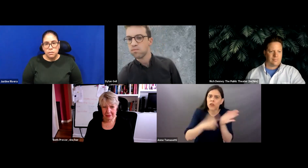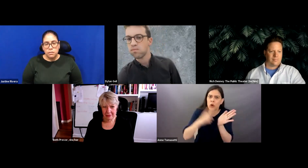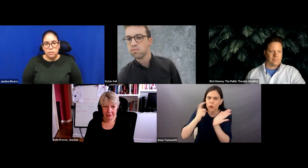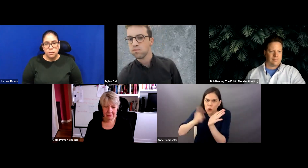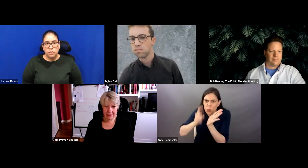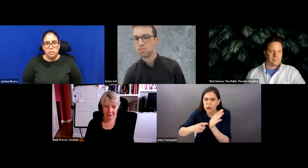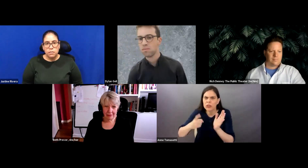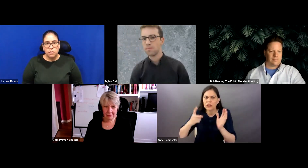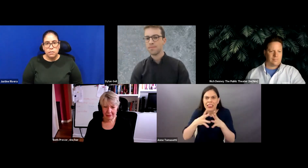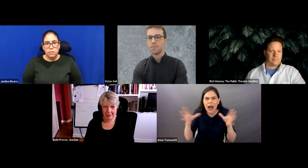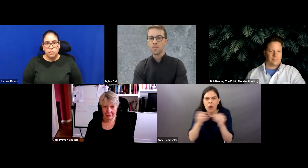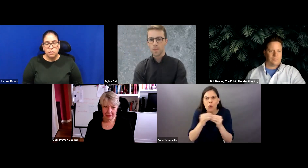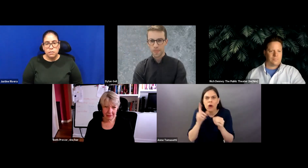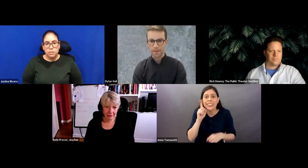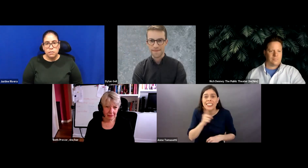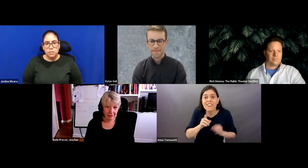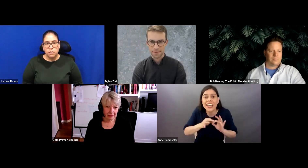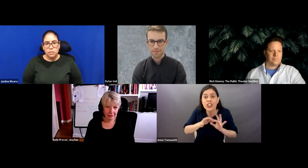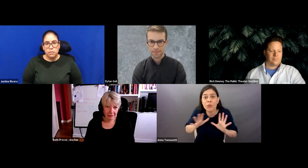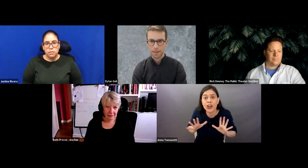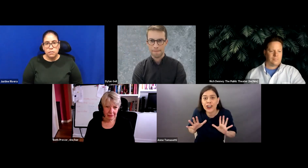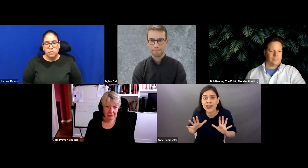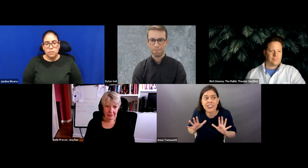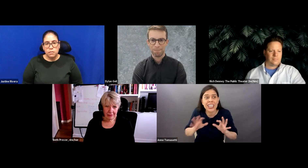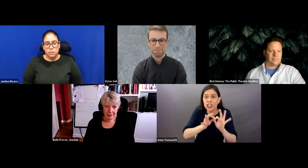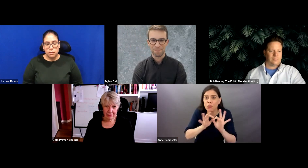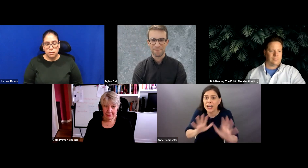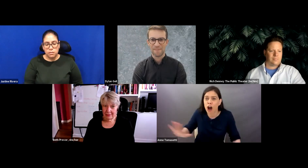well, when COVID hit, I noticed that there was a lot more Deaf